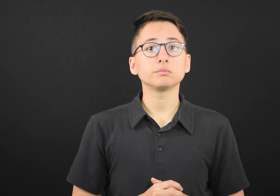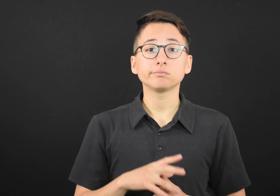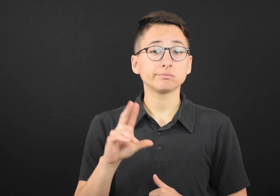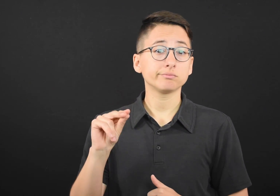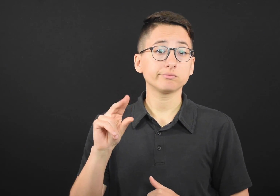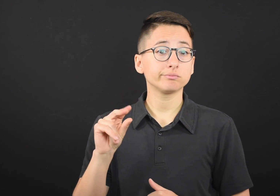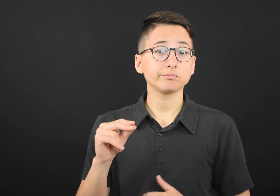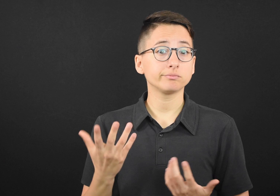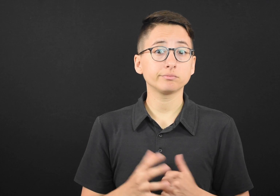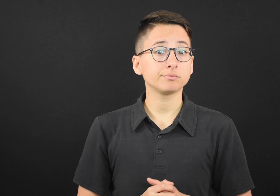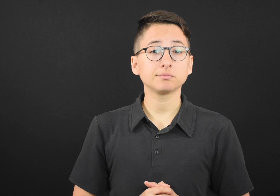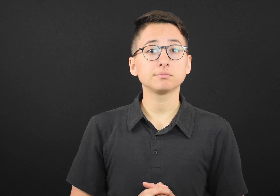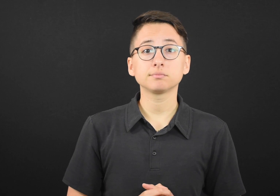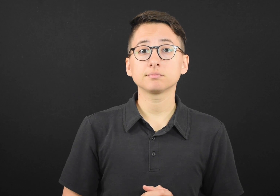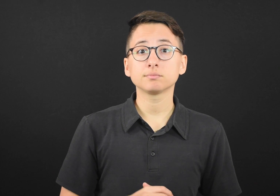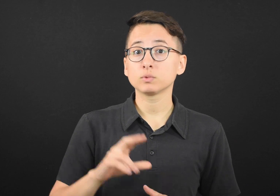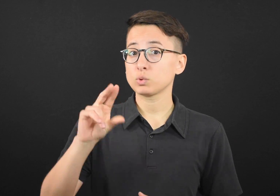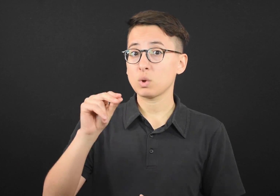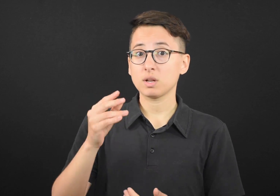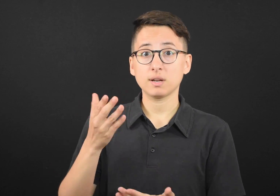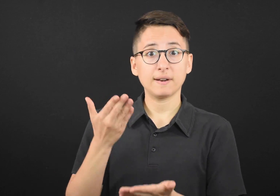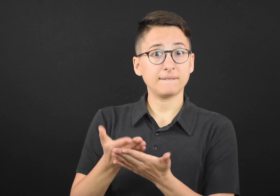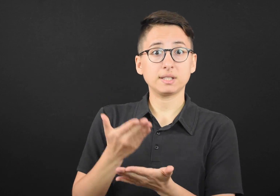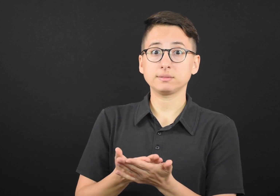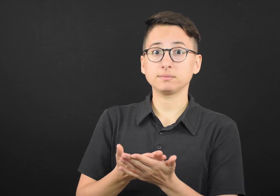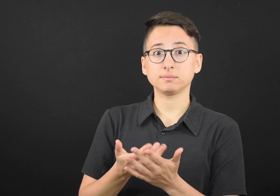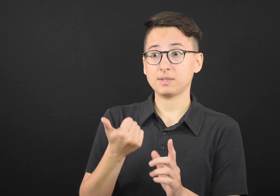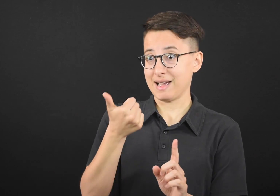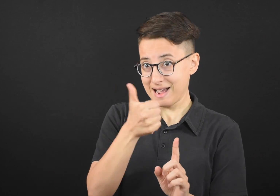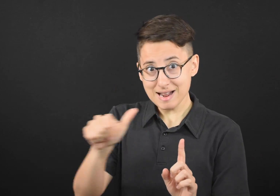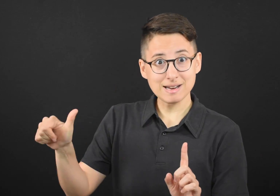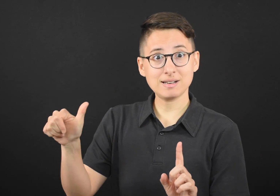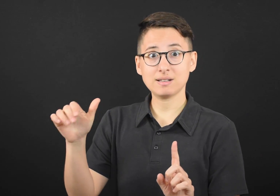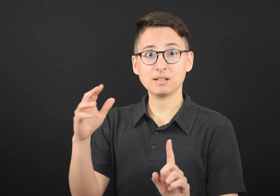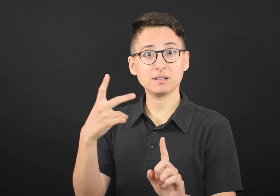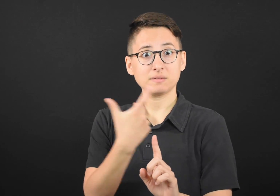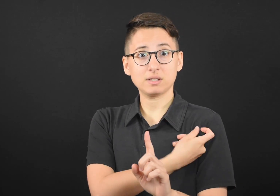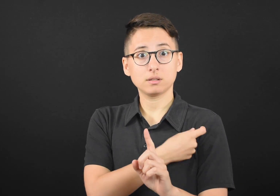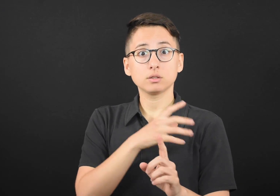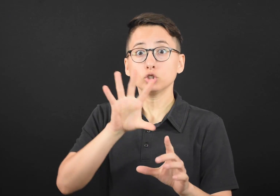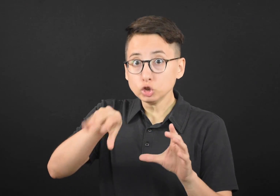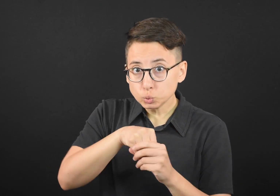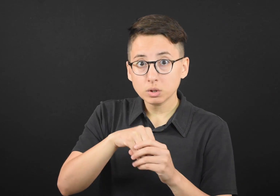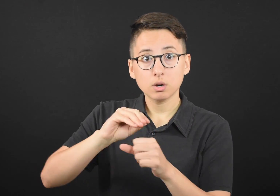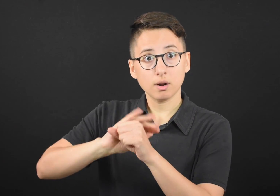No, there is no evidence that any vaccine, including the COVID-19